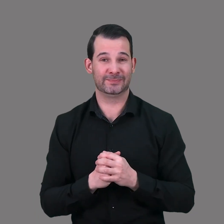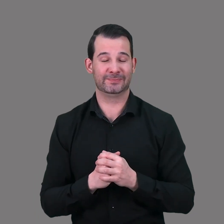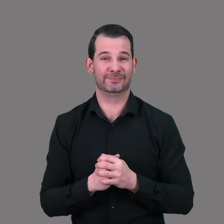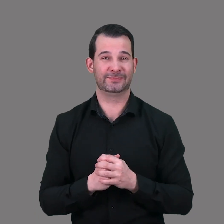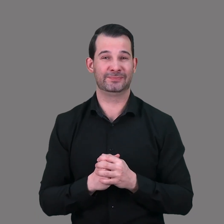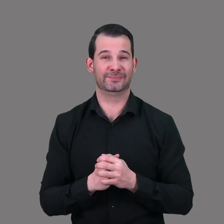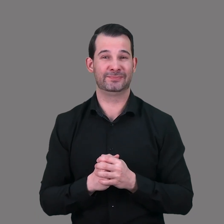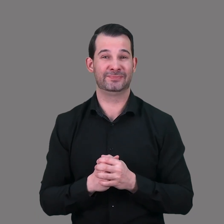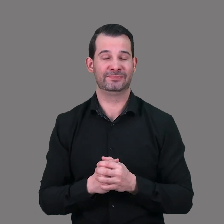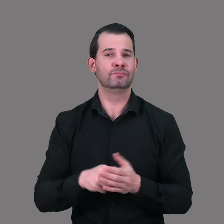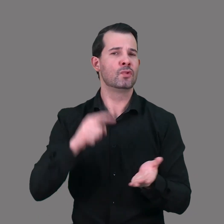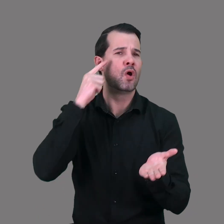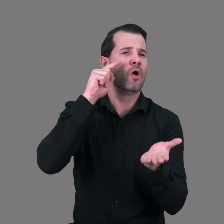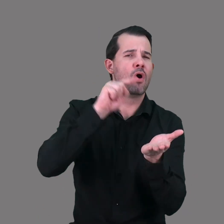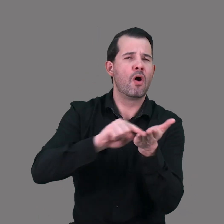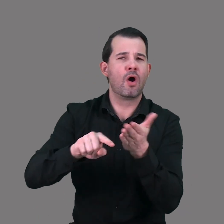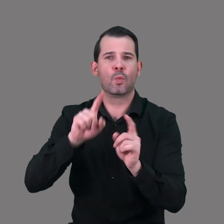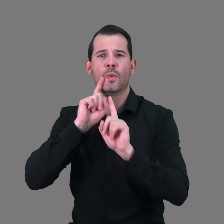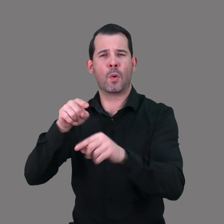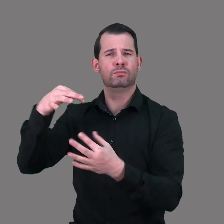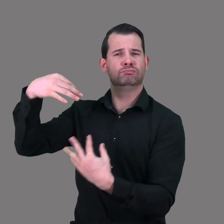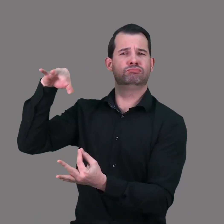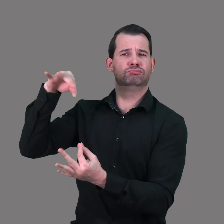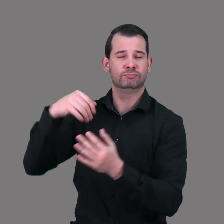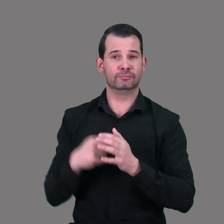Audit reports